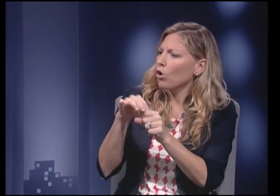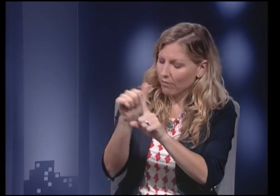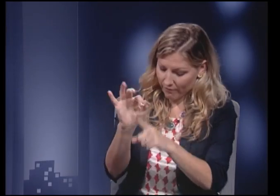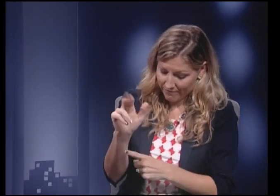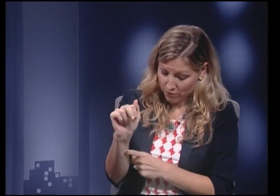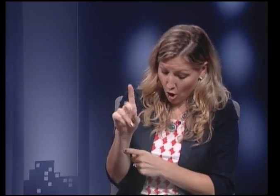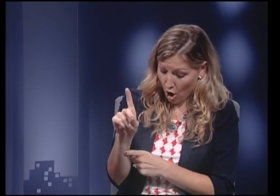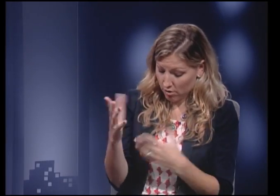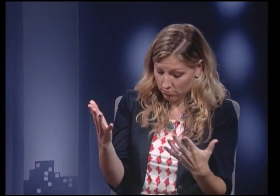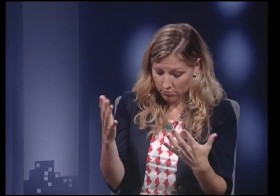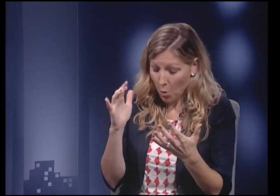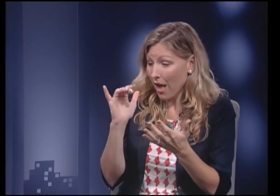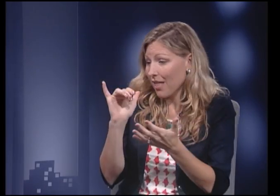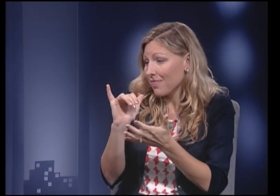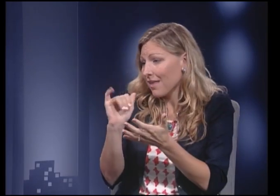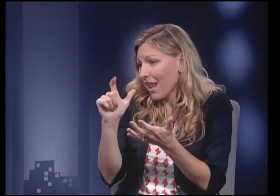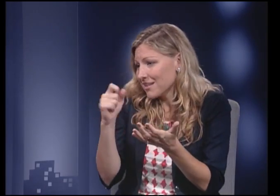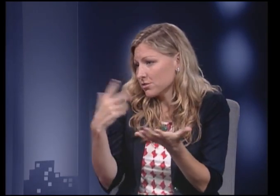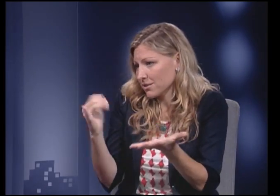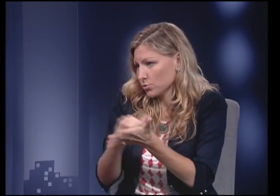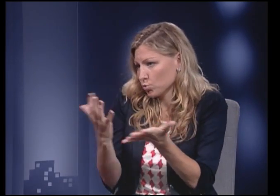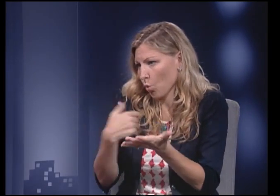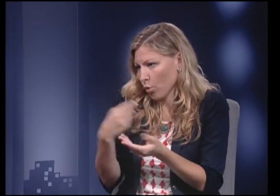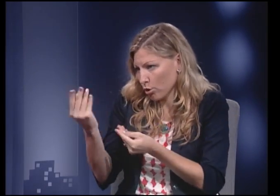to really reduce voter fraud. That's what we're told.